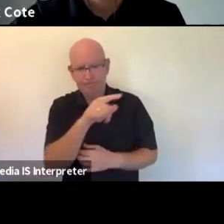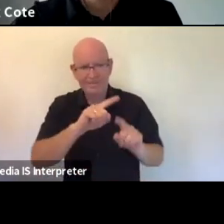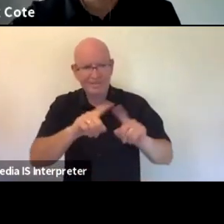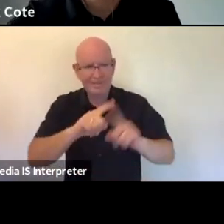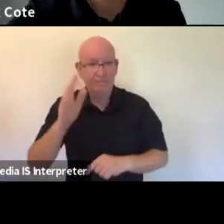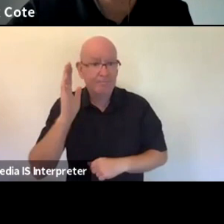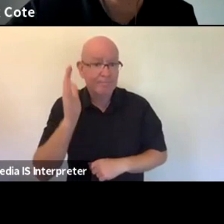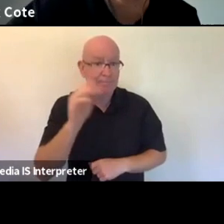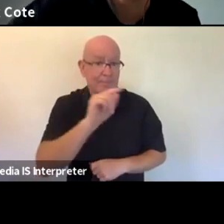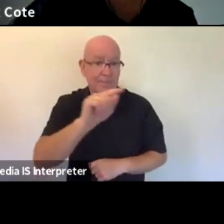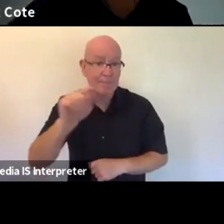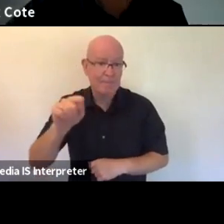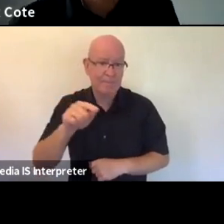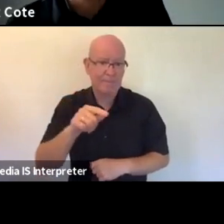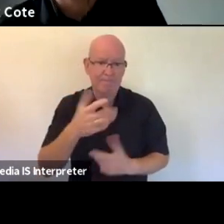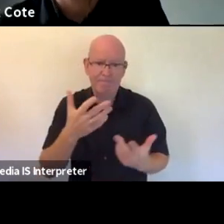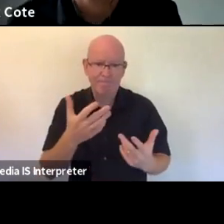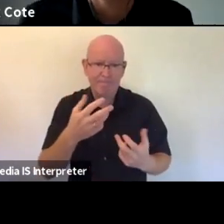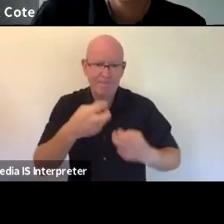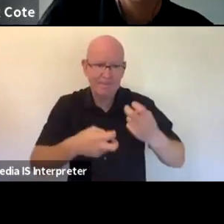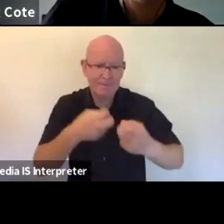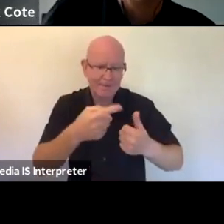Thank you very much Felicity and thanks to all of you to join us.